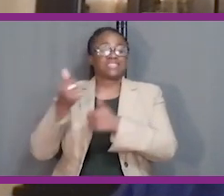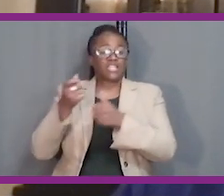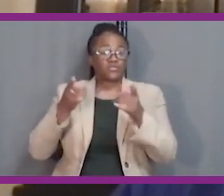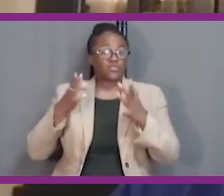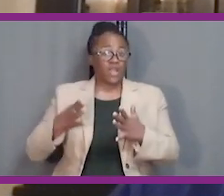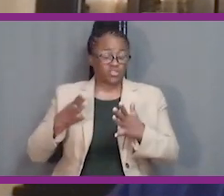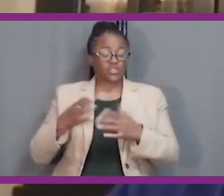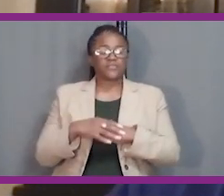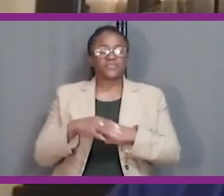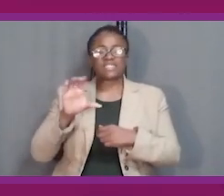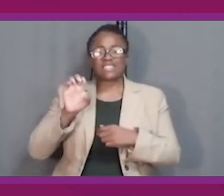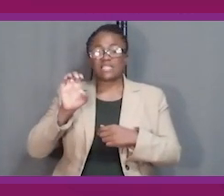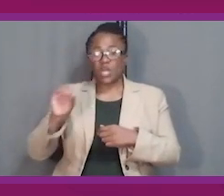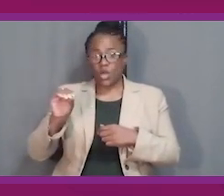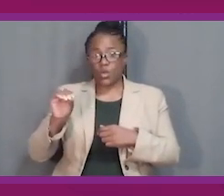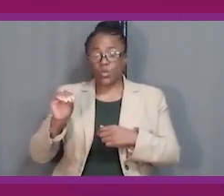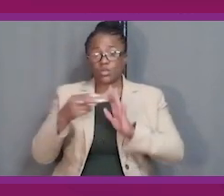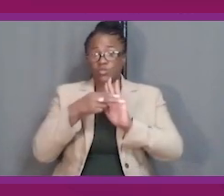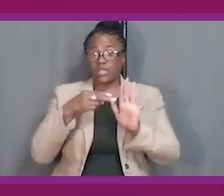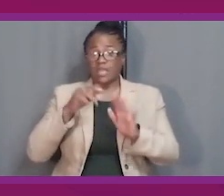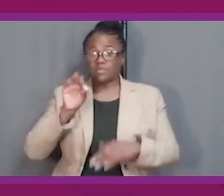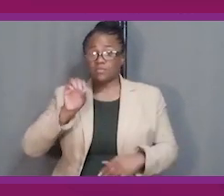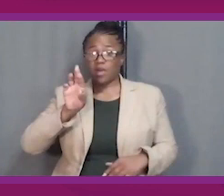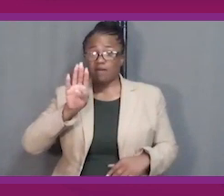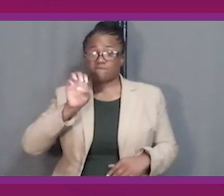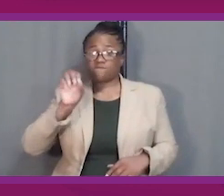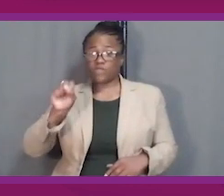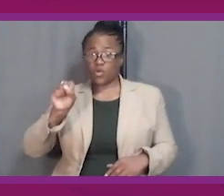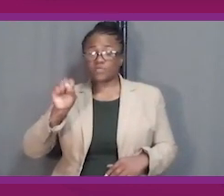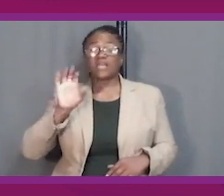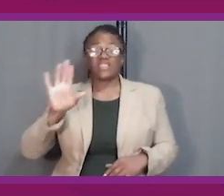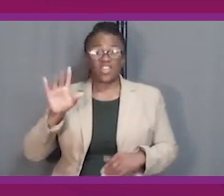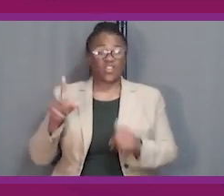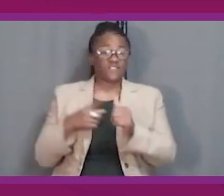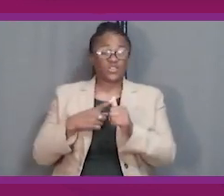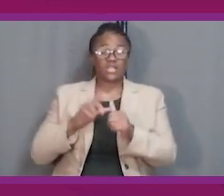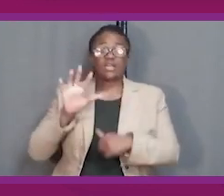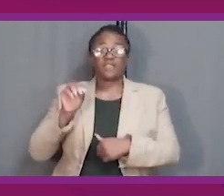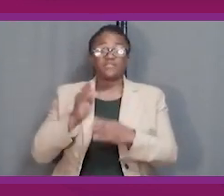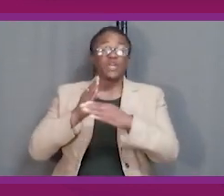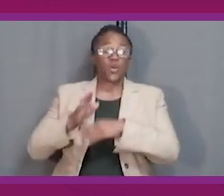50 impact list and by Women's eNews as one of their 21 leaders for the 21st century.